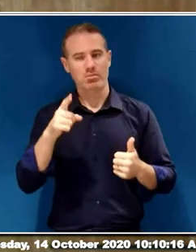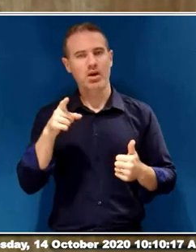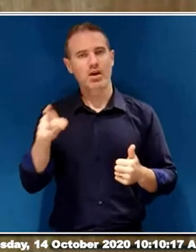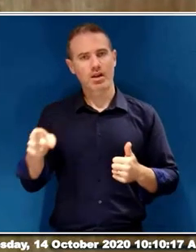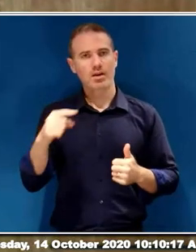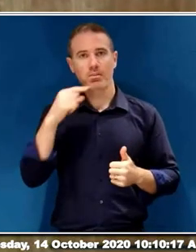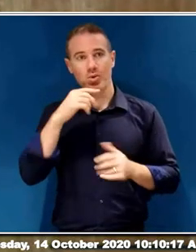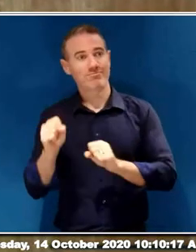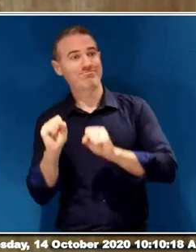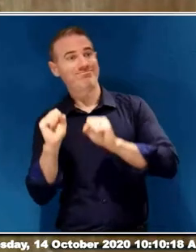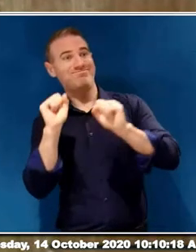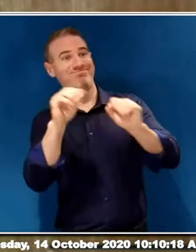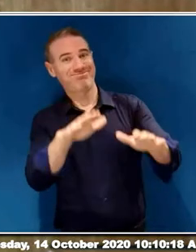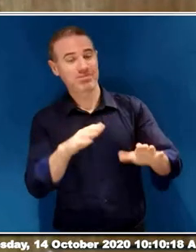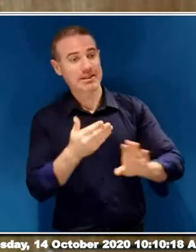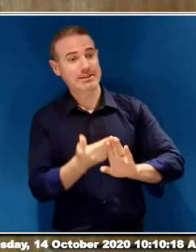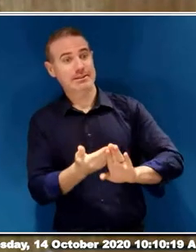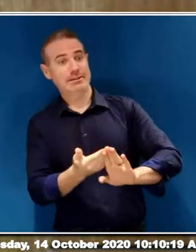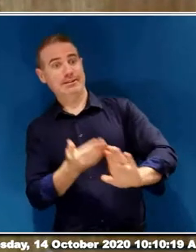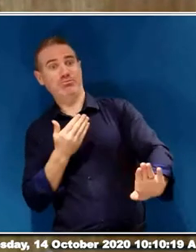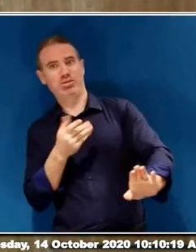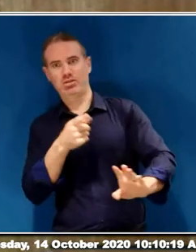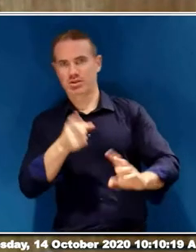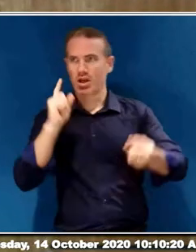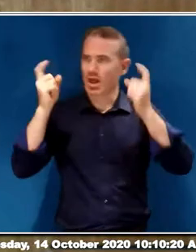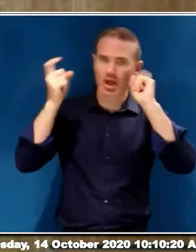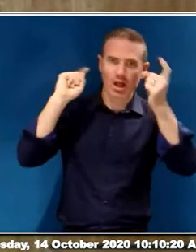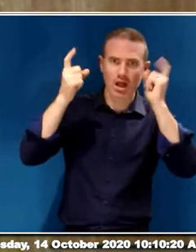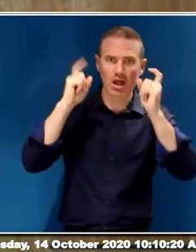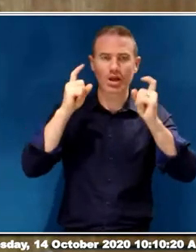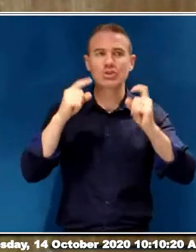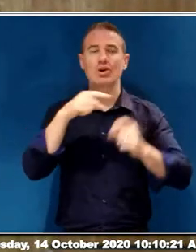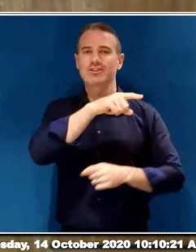staff put strategies in place to try to minimise that.